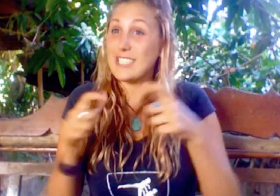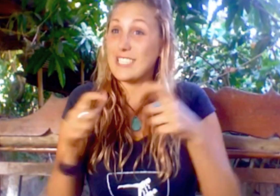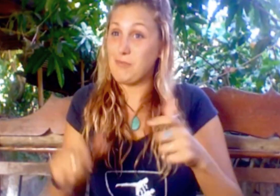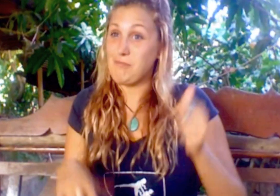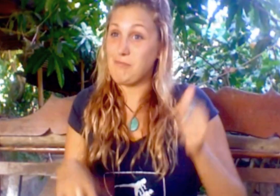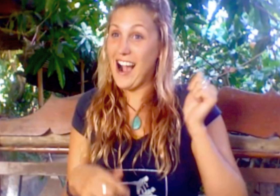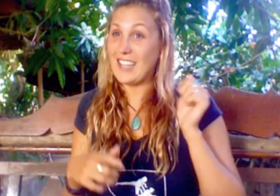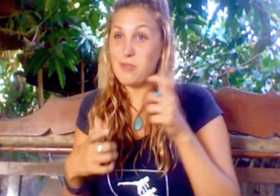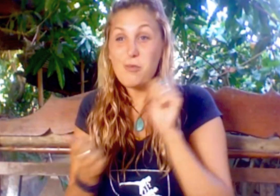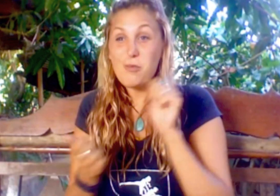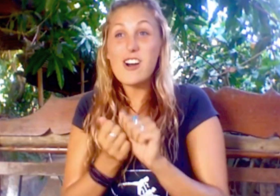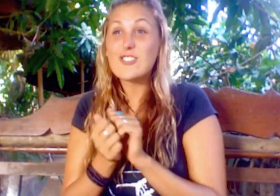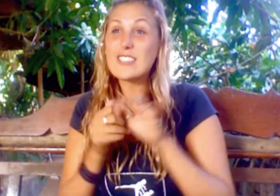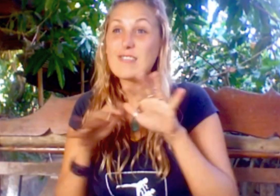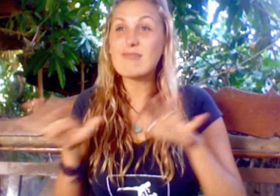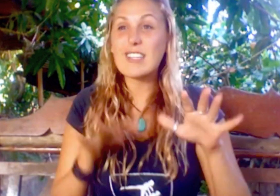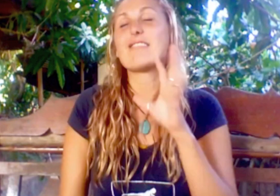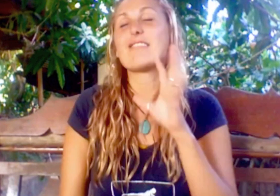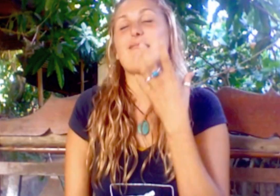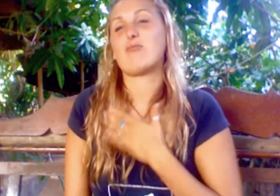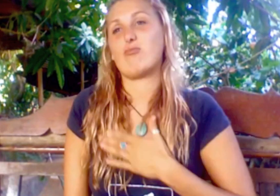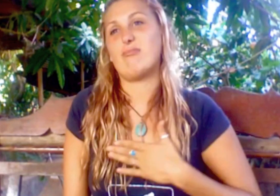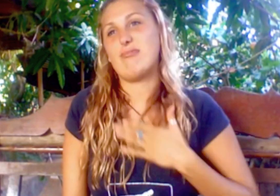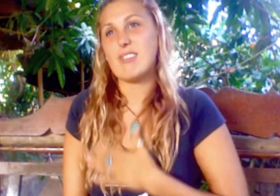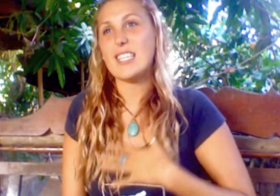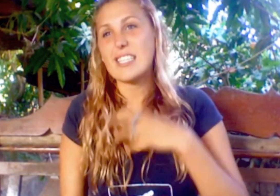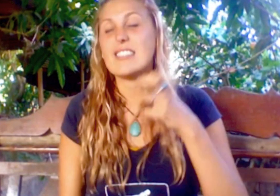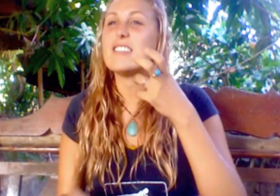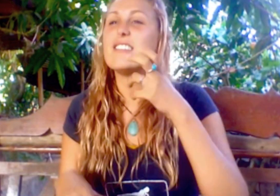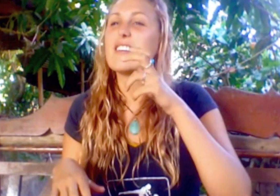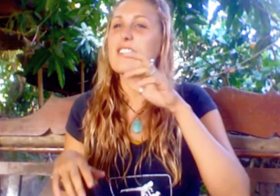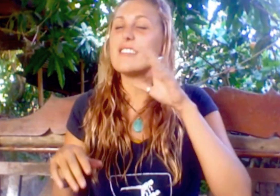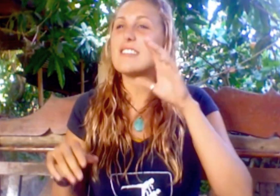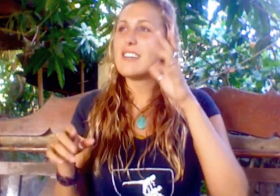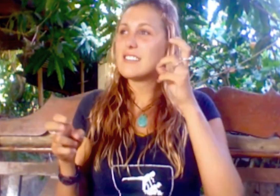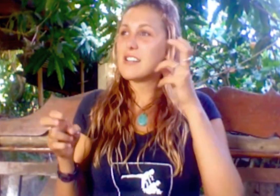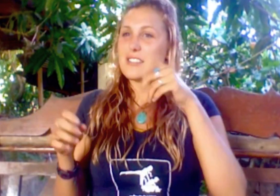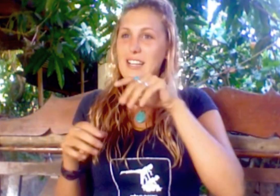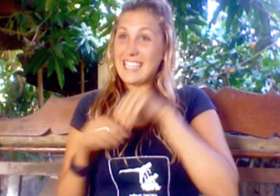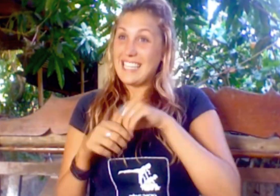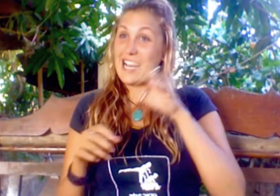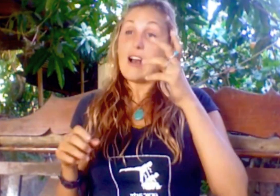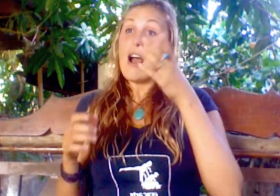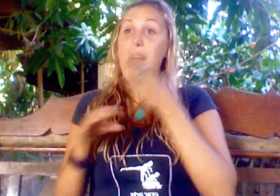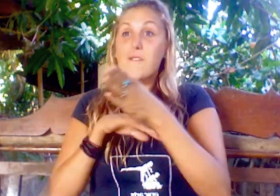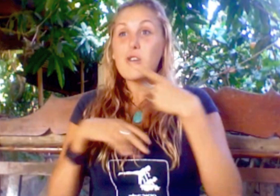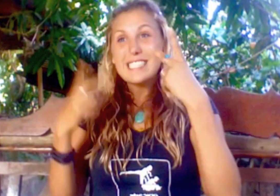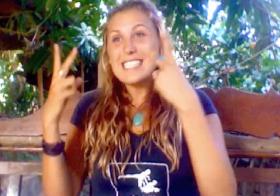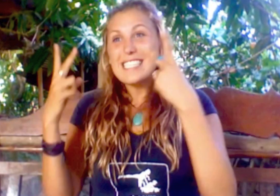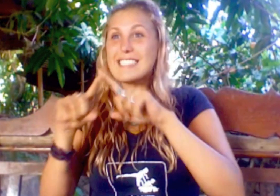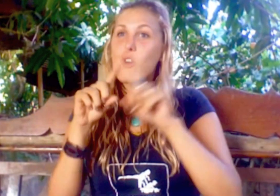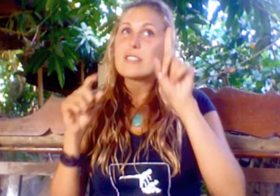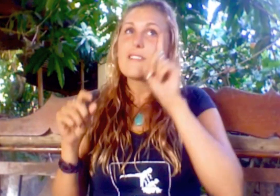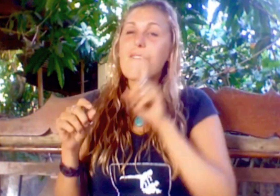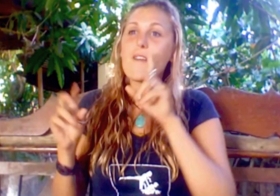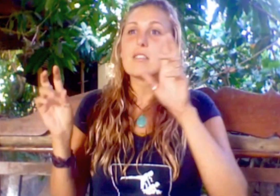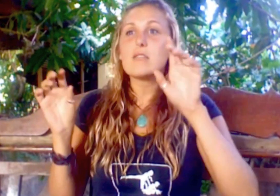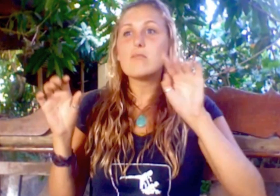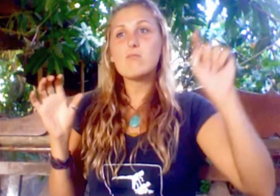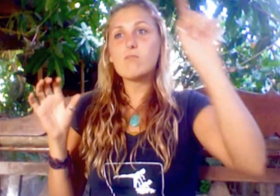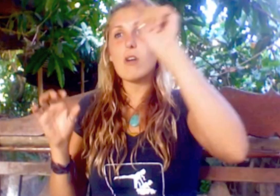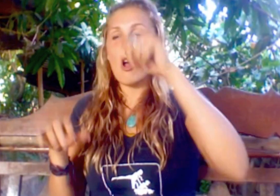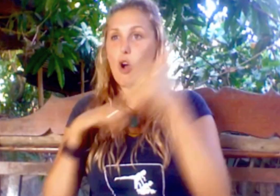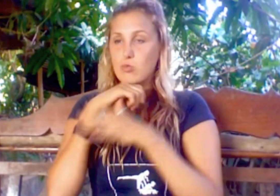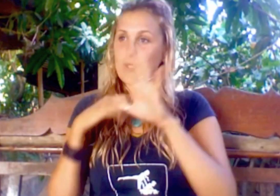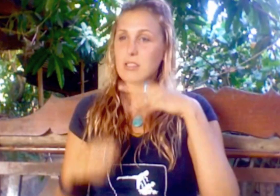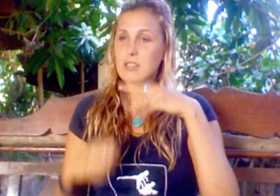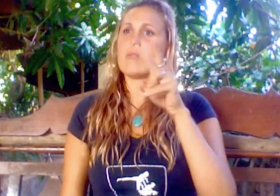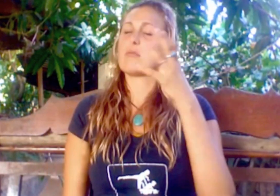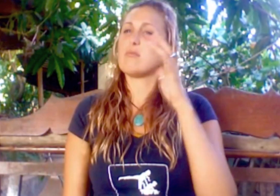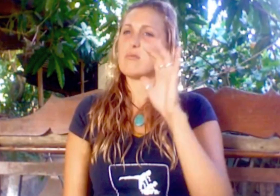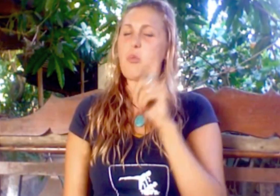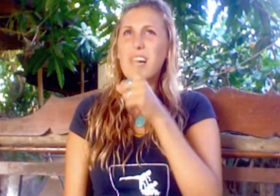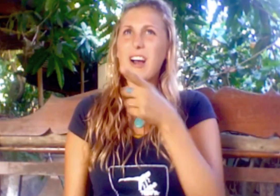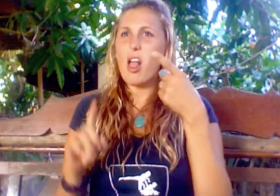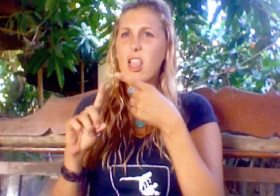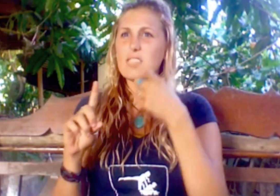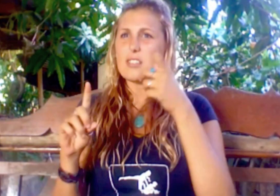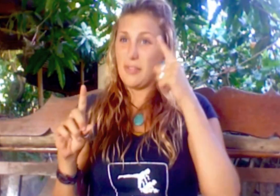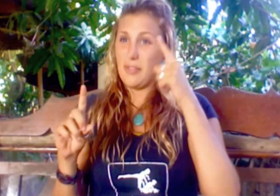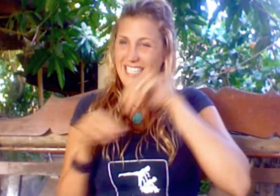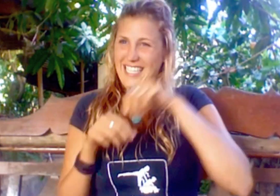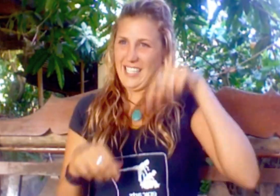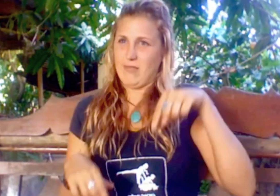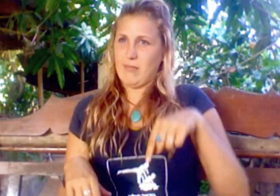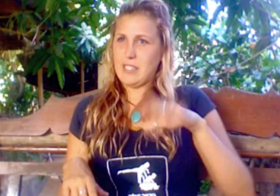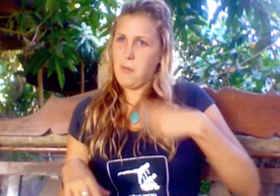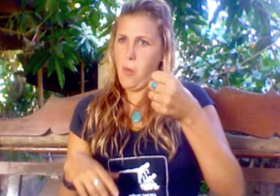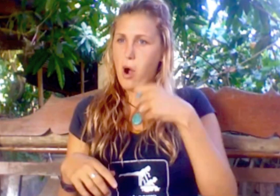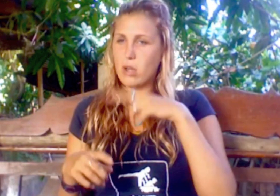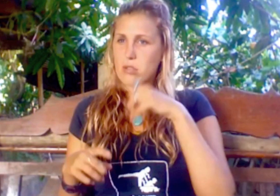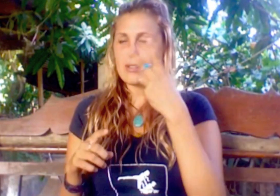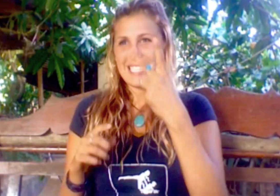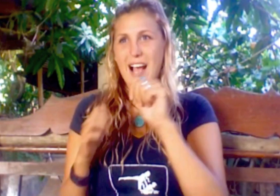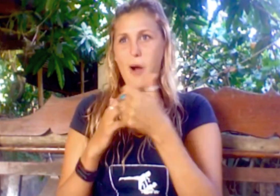I washed the dishes in the back - cool. After seeing everything from each country, Cambodia community cherish working together as a team.